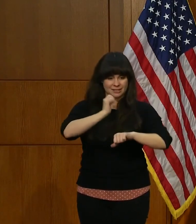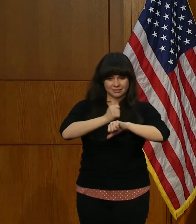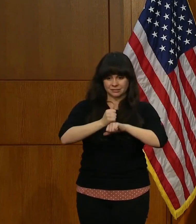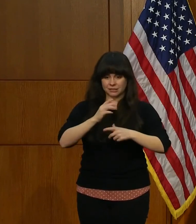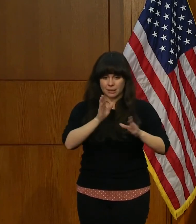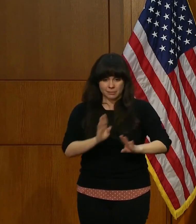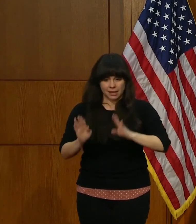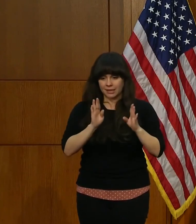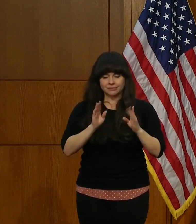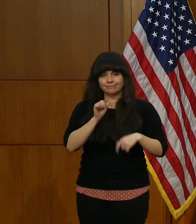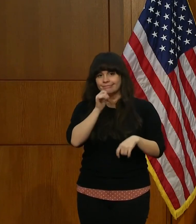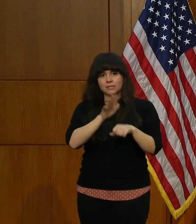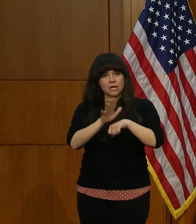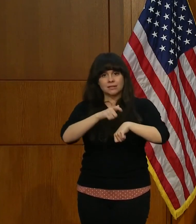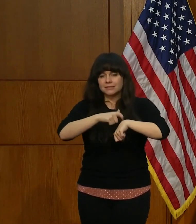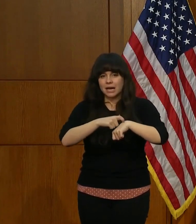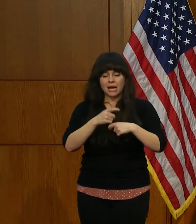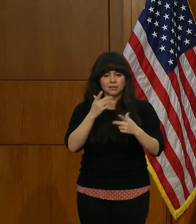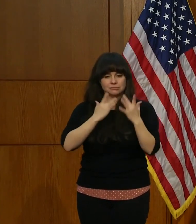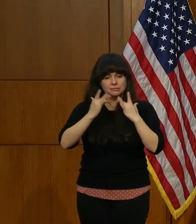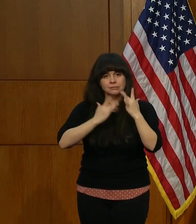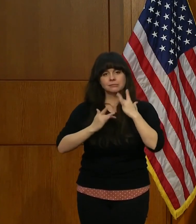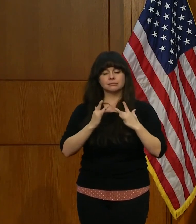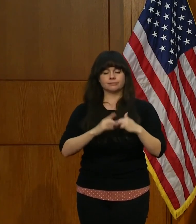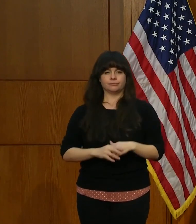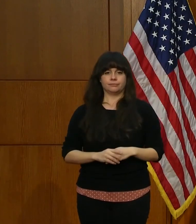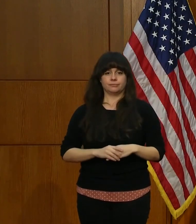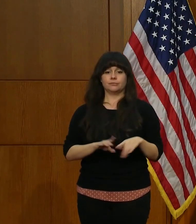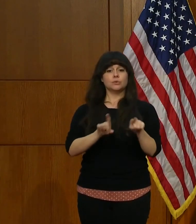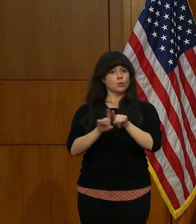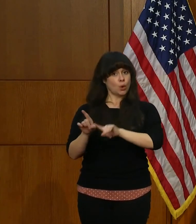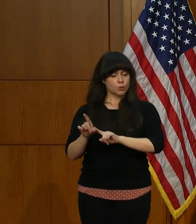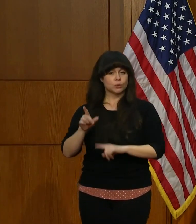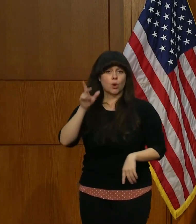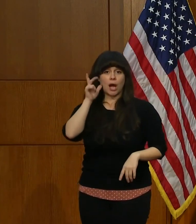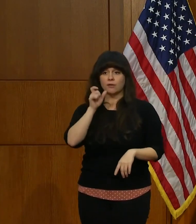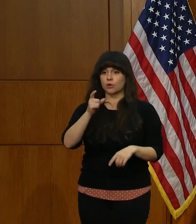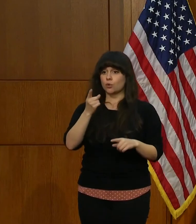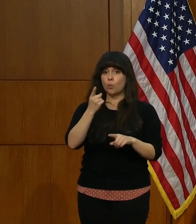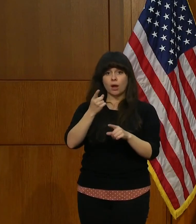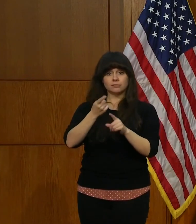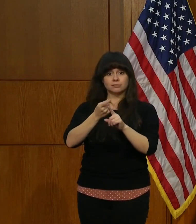AND NOT ENOUGH TIME TO PLAN. ALSO HEARD SOMETHING THAT I